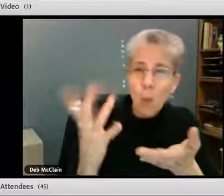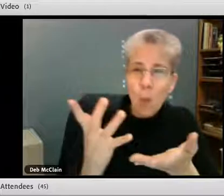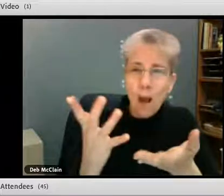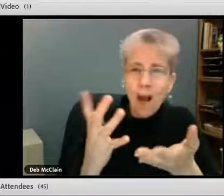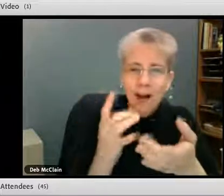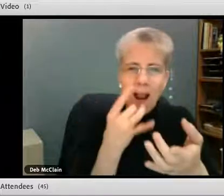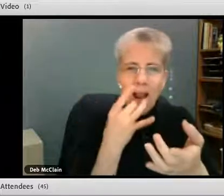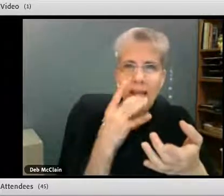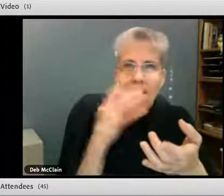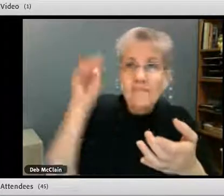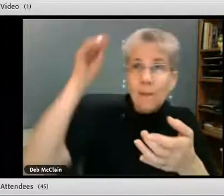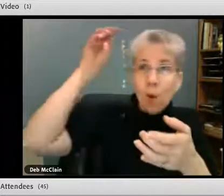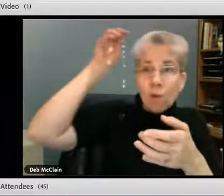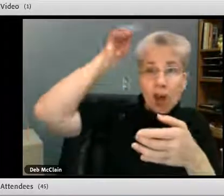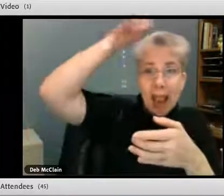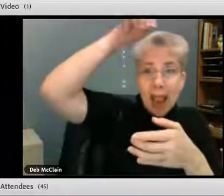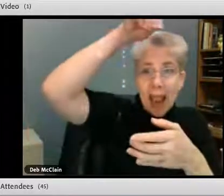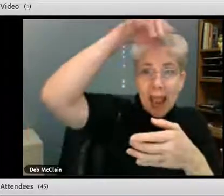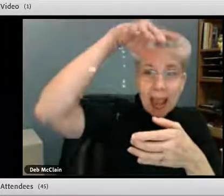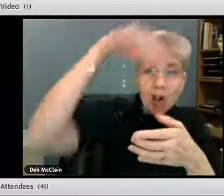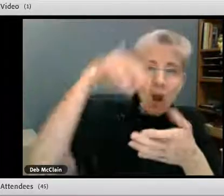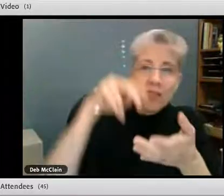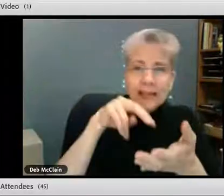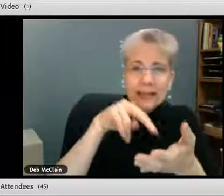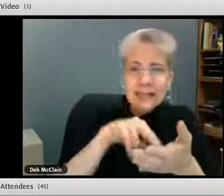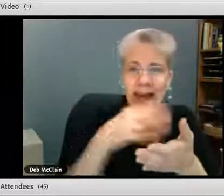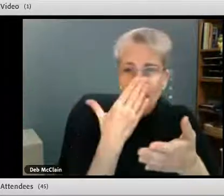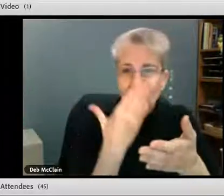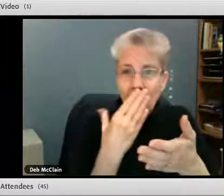Are they standing in front of the projector? Those kind of things.